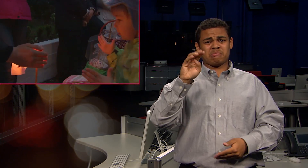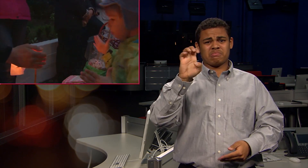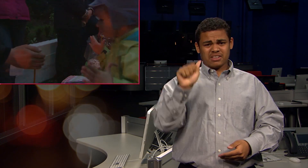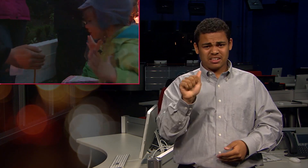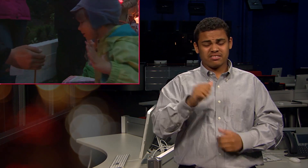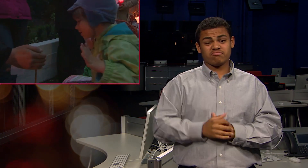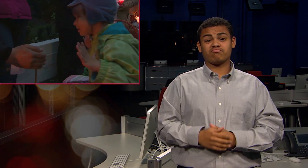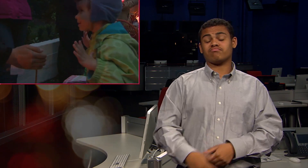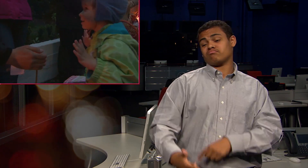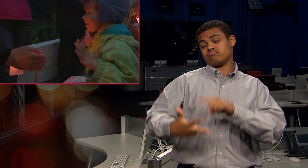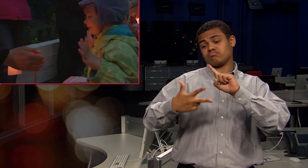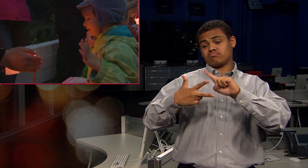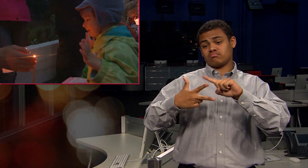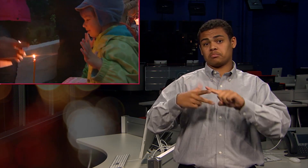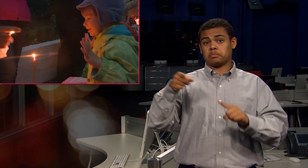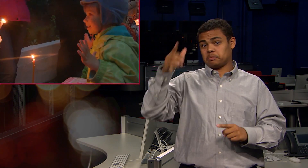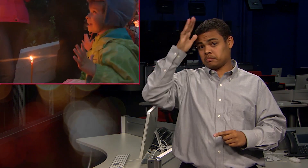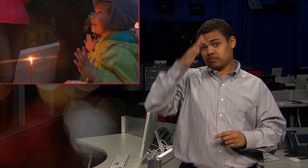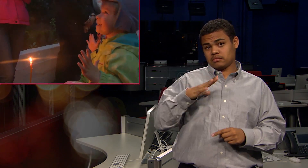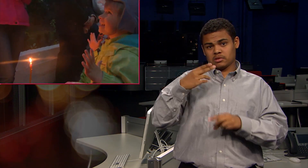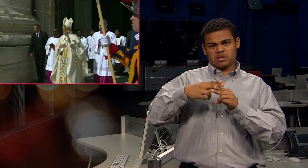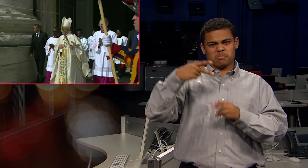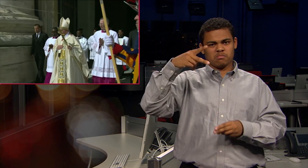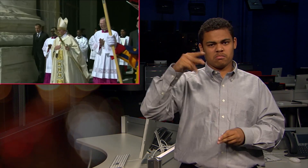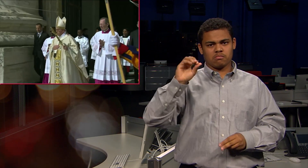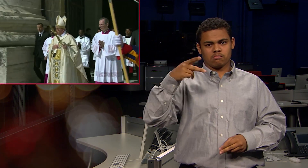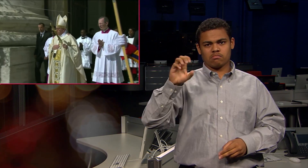ONES IN CRIMEA.